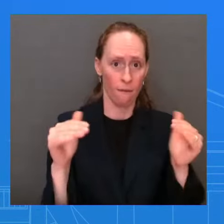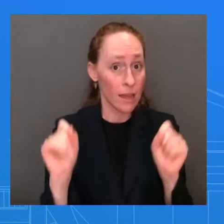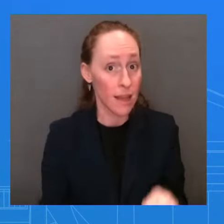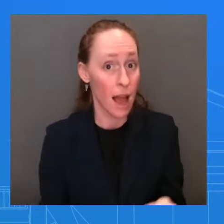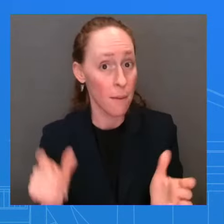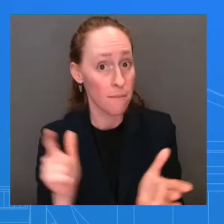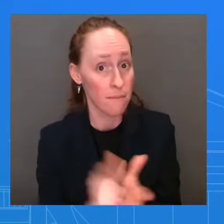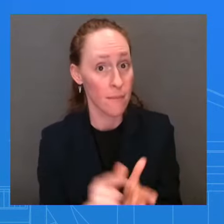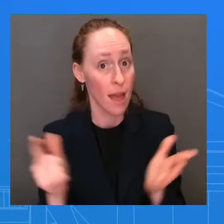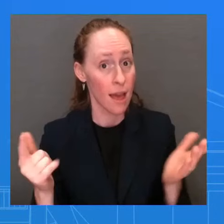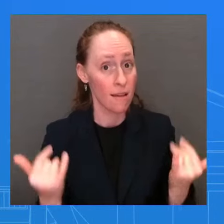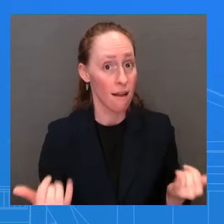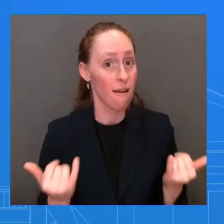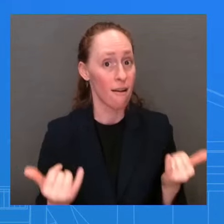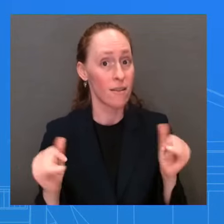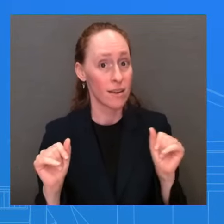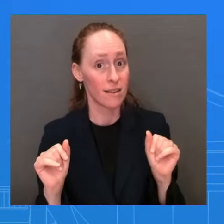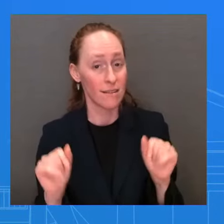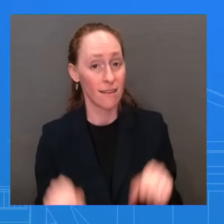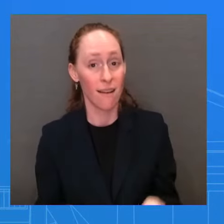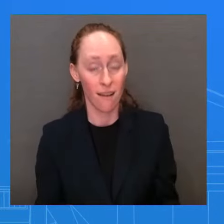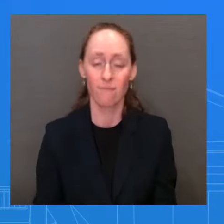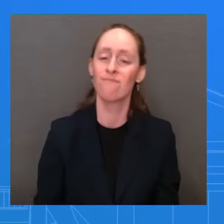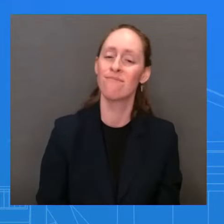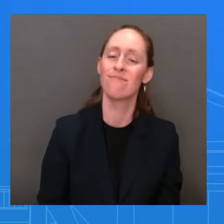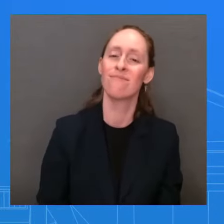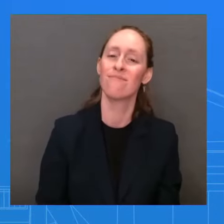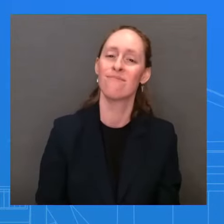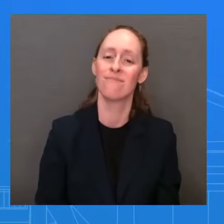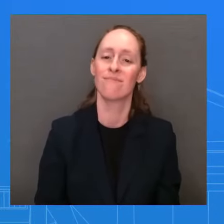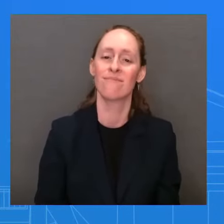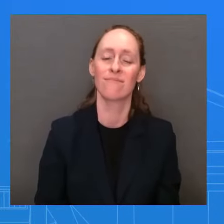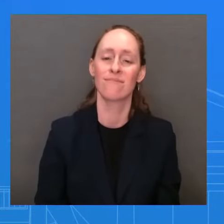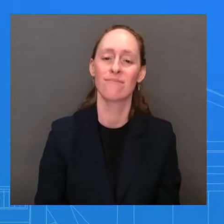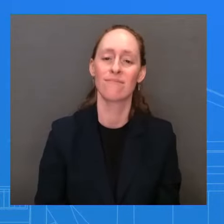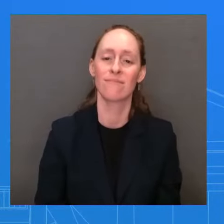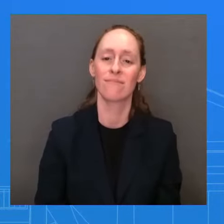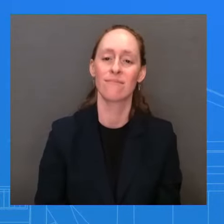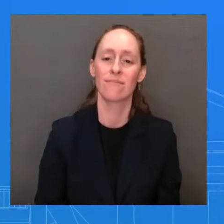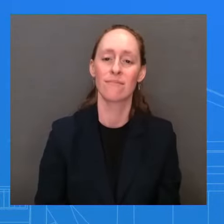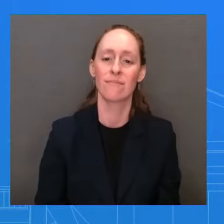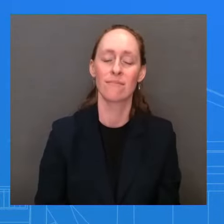but I ask for a point of -- a point of personal privilege to acknowledge the passing of a true --